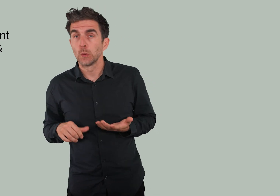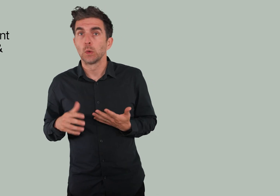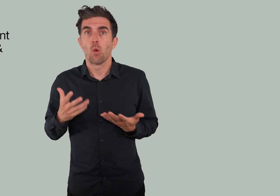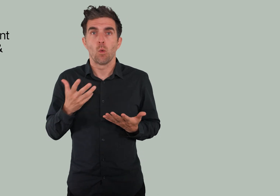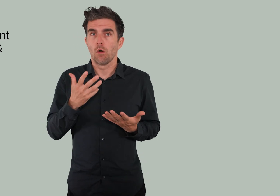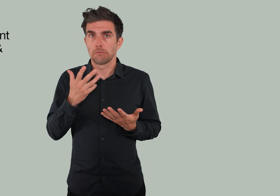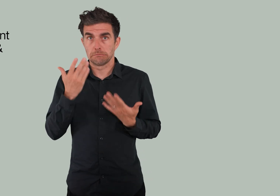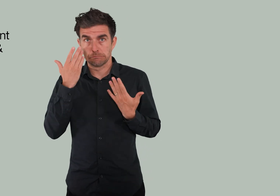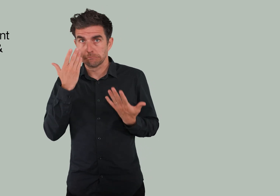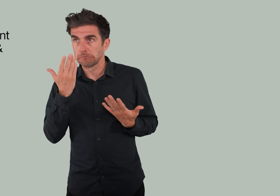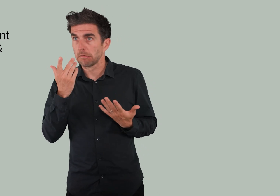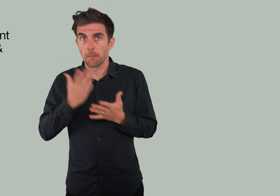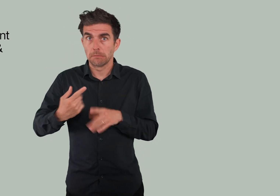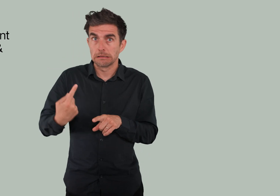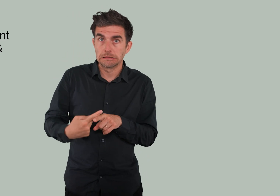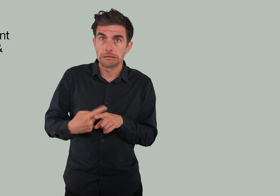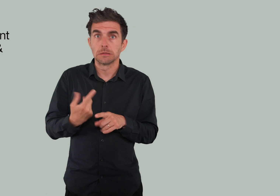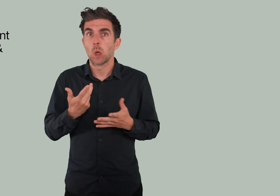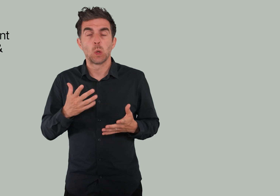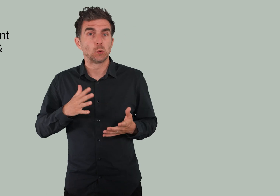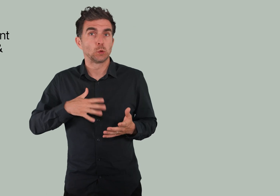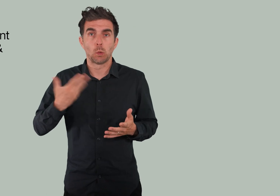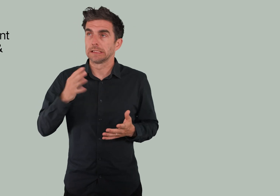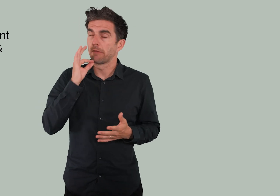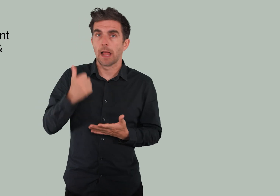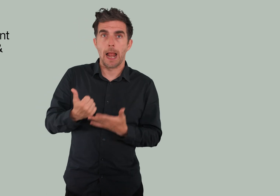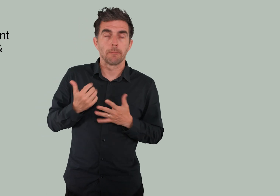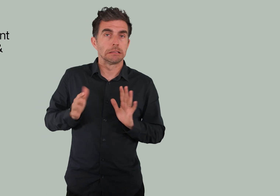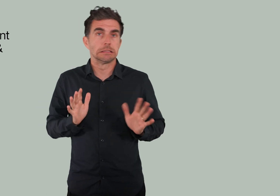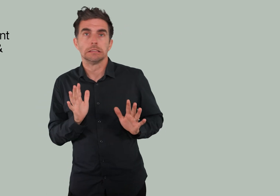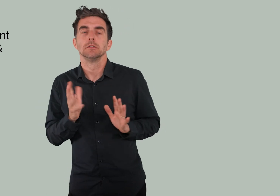a perceived lack of urgency, and/or not wanting to ask for help